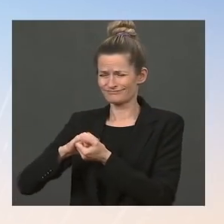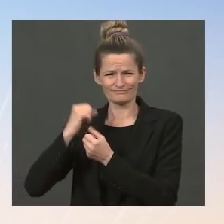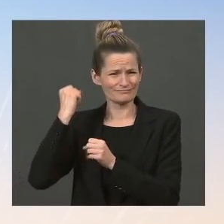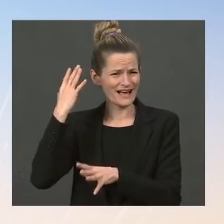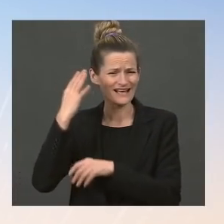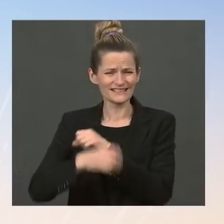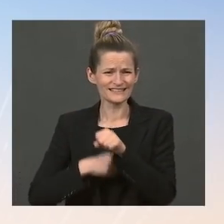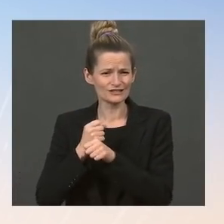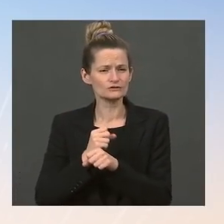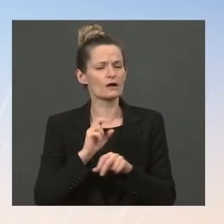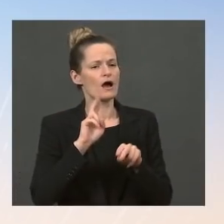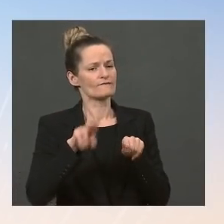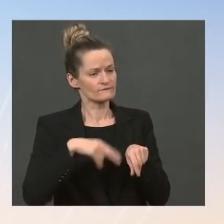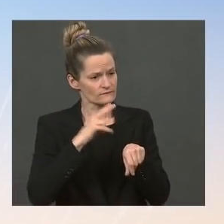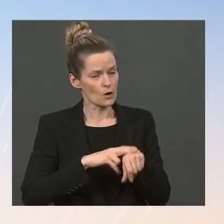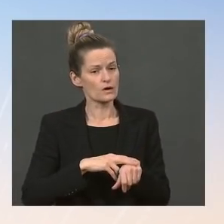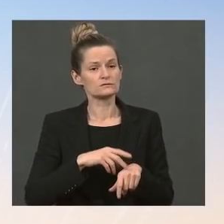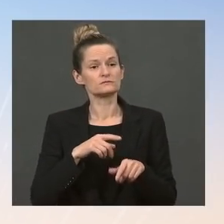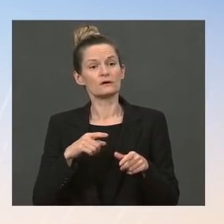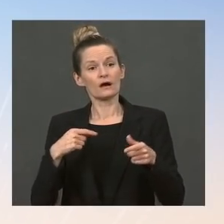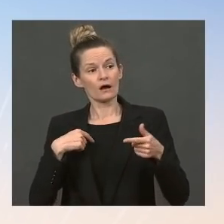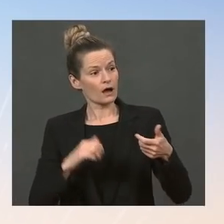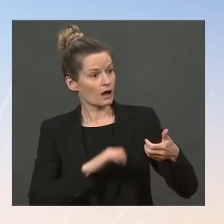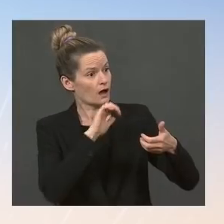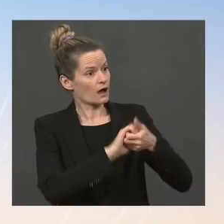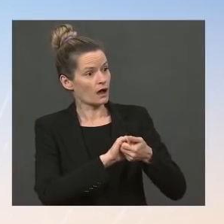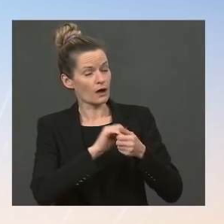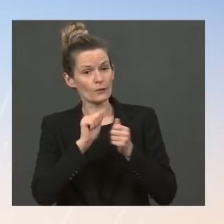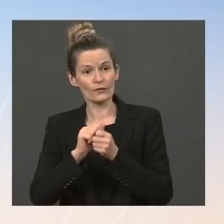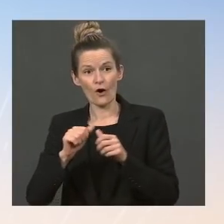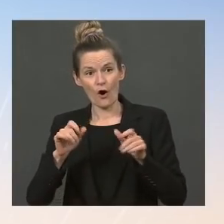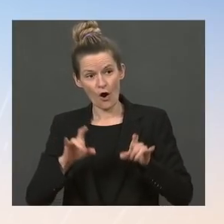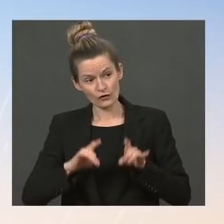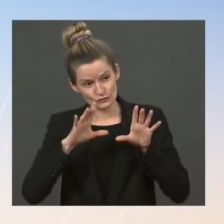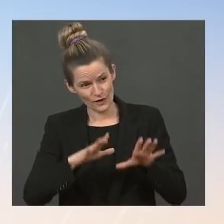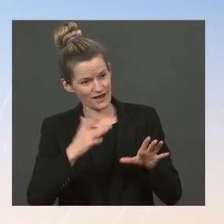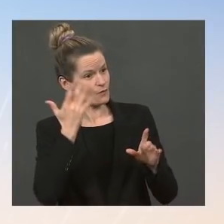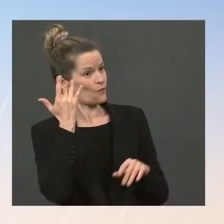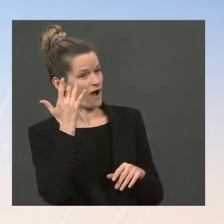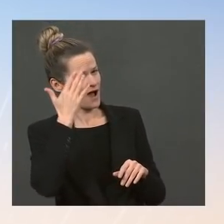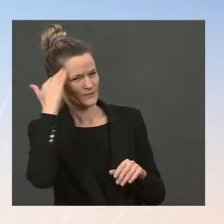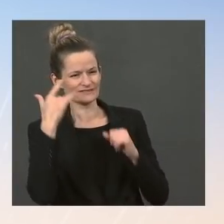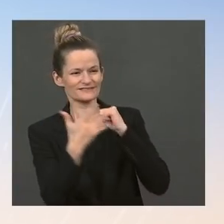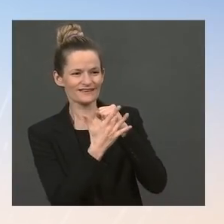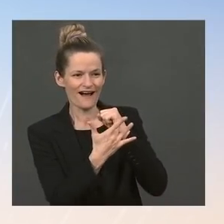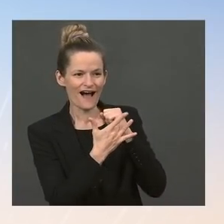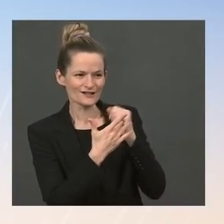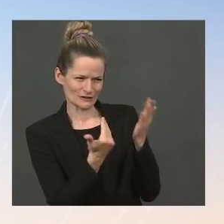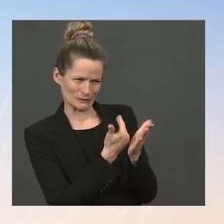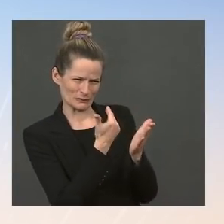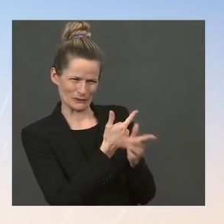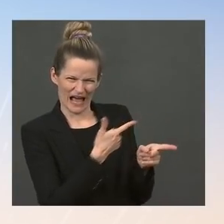to describe why they sought this new technology and why they pursued this technology from the United States.